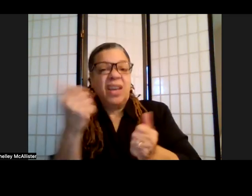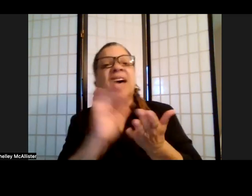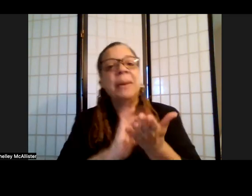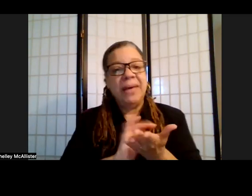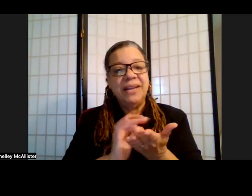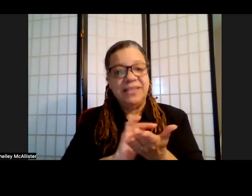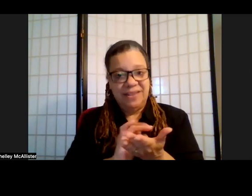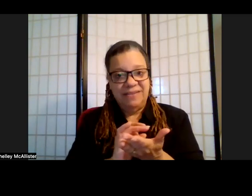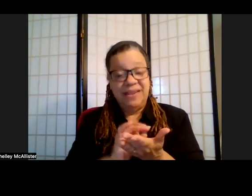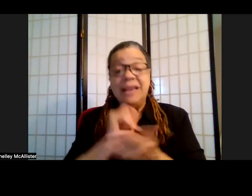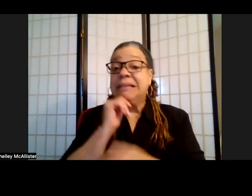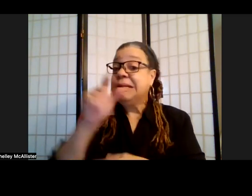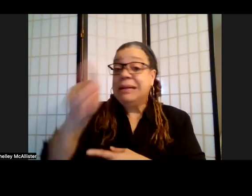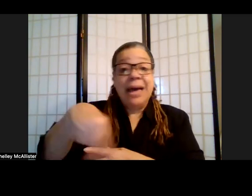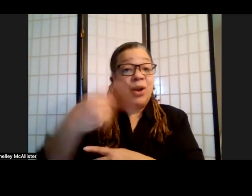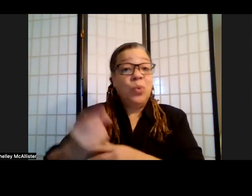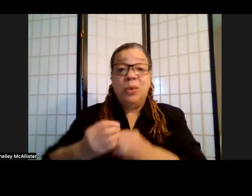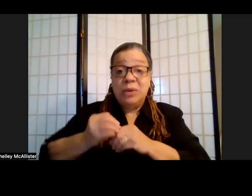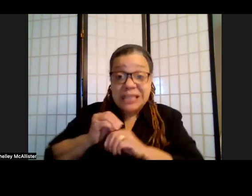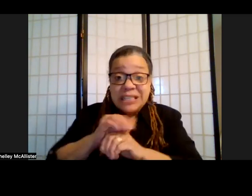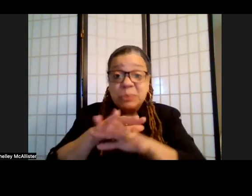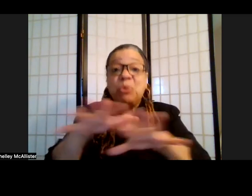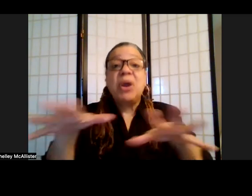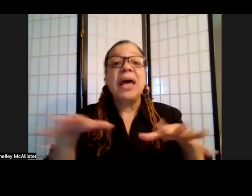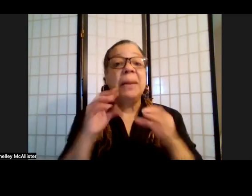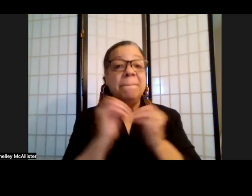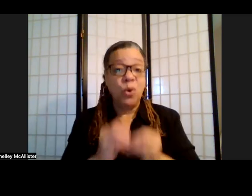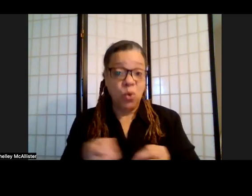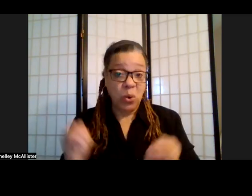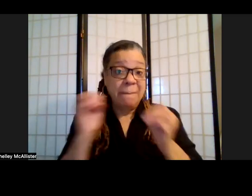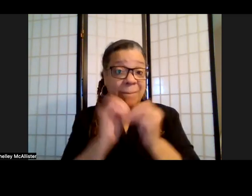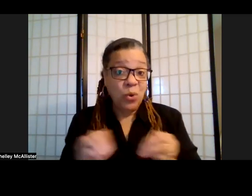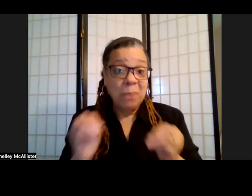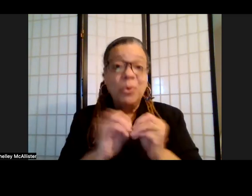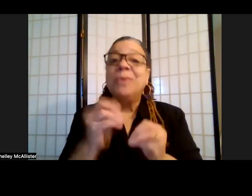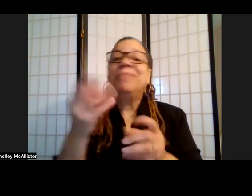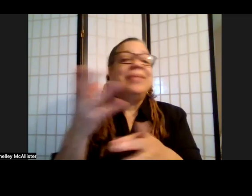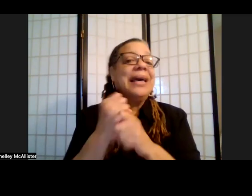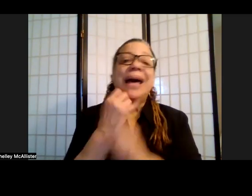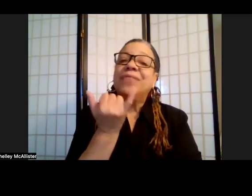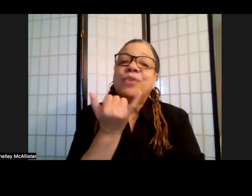Not only was the infection being spread, but the sex workers are prescribed the wrong medicine, which led to resistance.